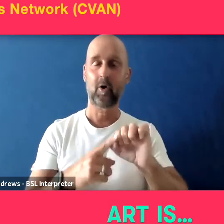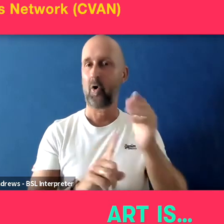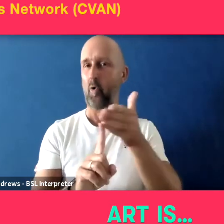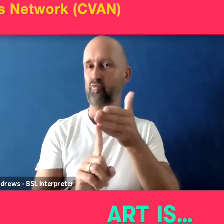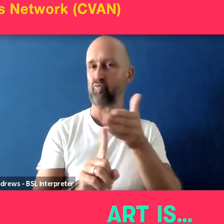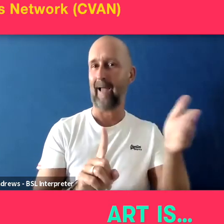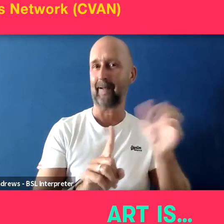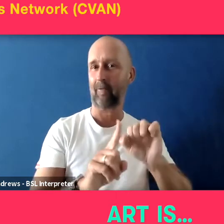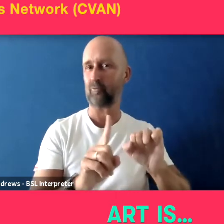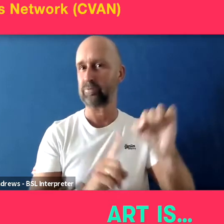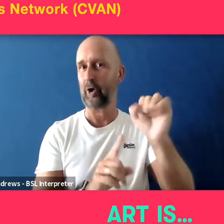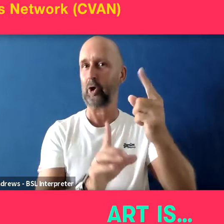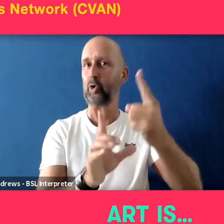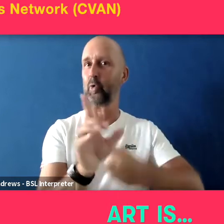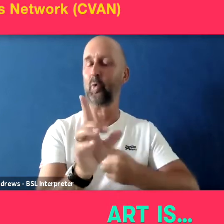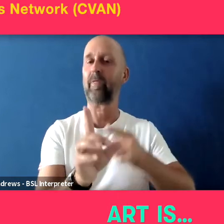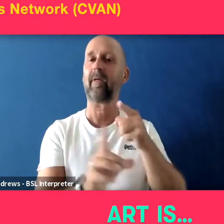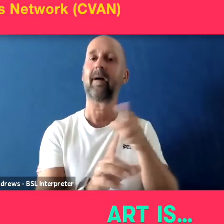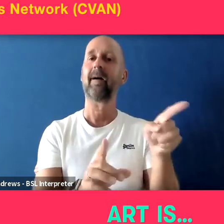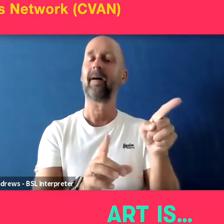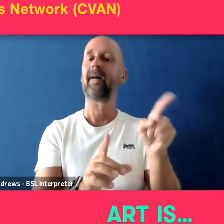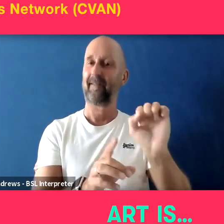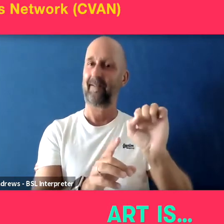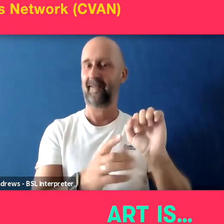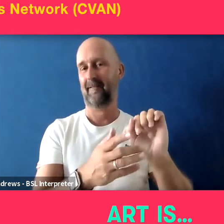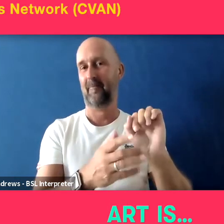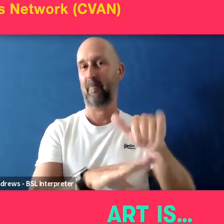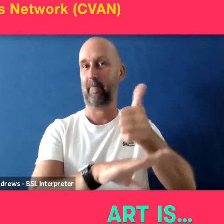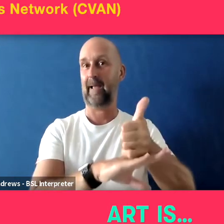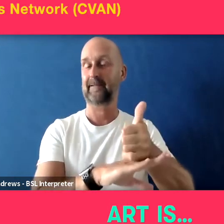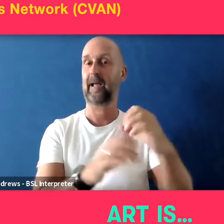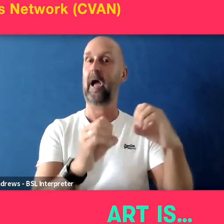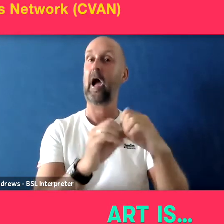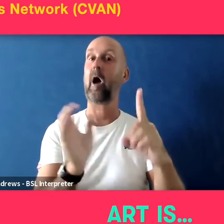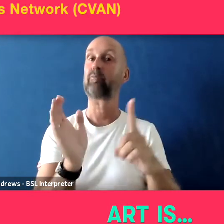we are joined by Rising Arts Agency based in Bristol. They are an incredible young persons